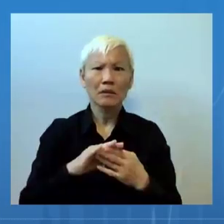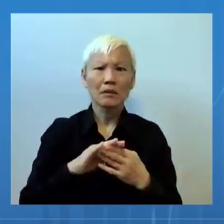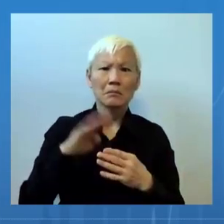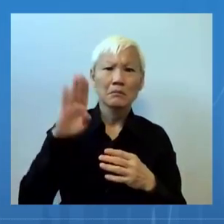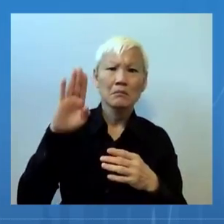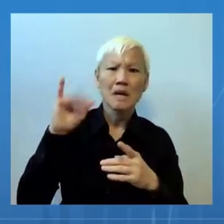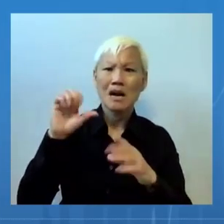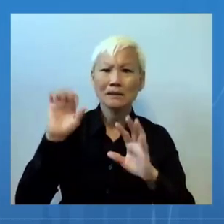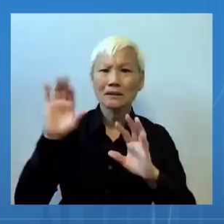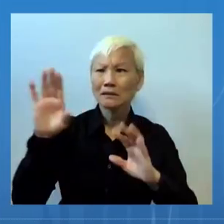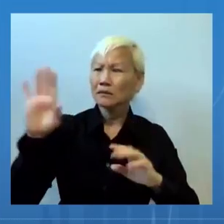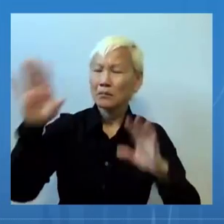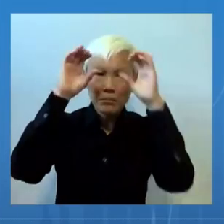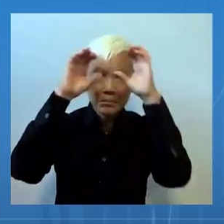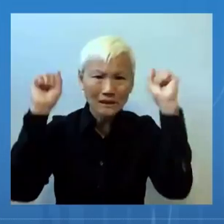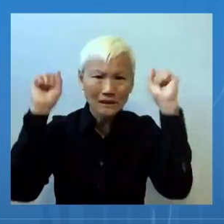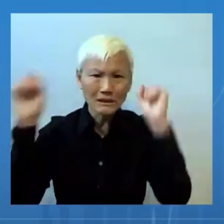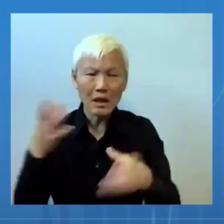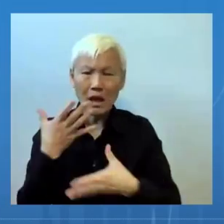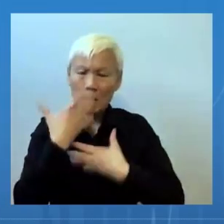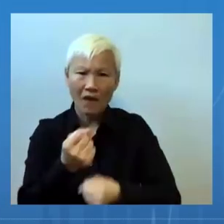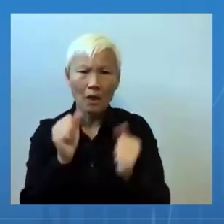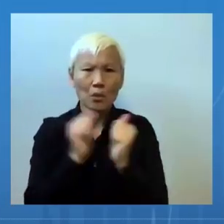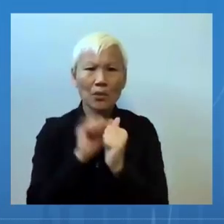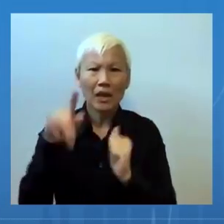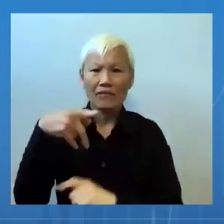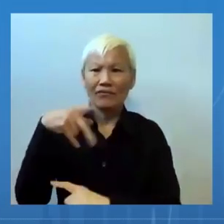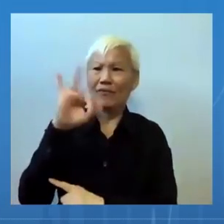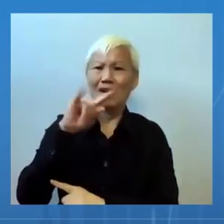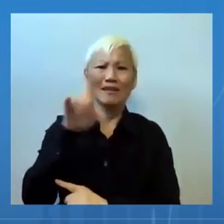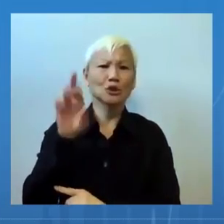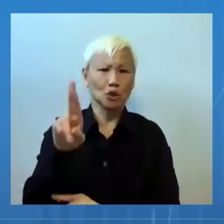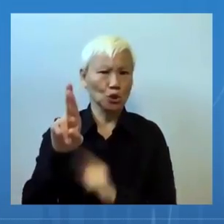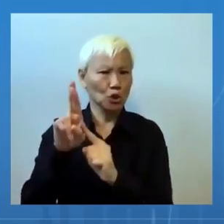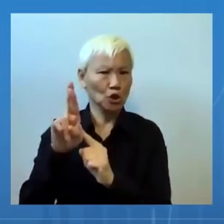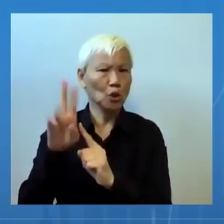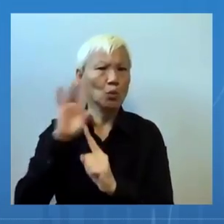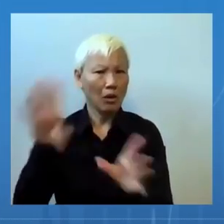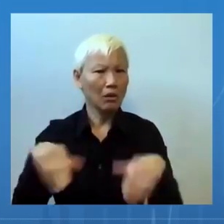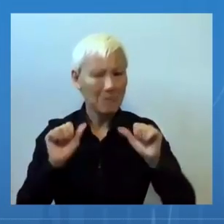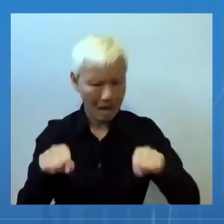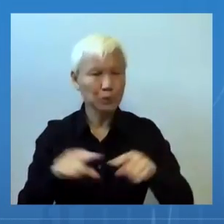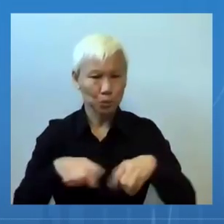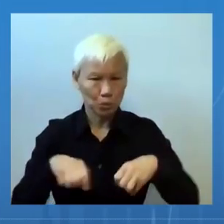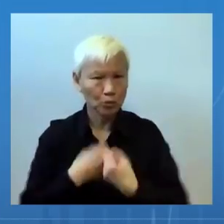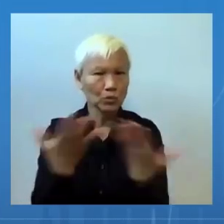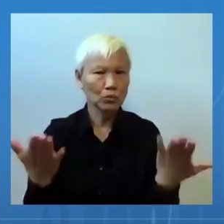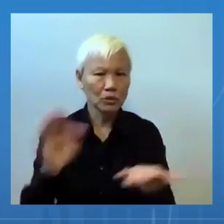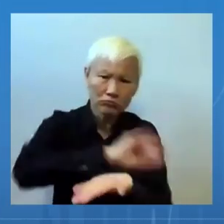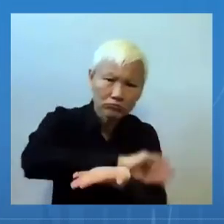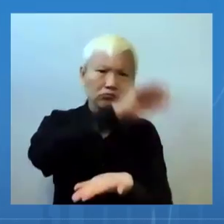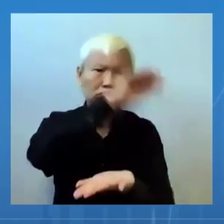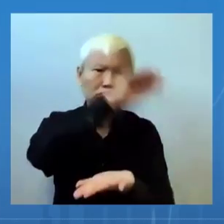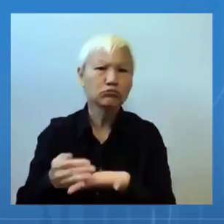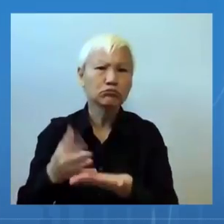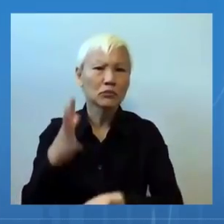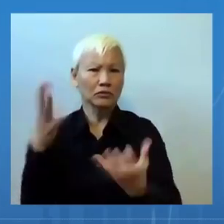an adequate number of appropriately sized doses. But will all geography types for these populations